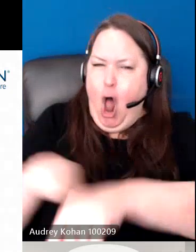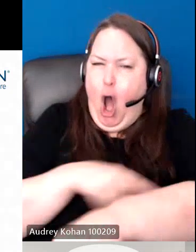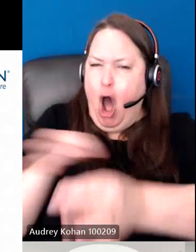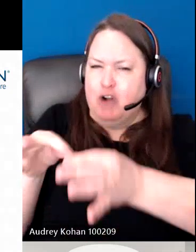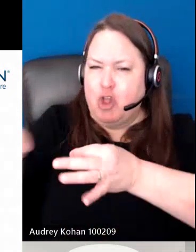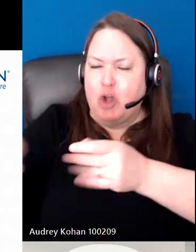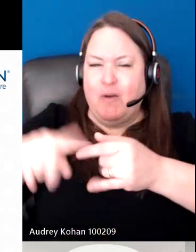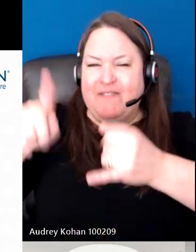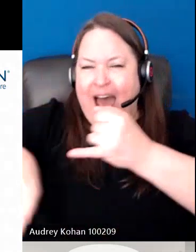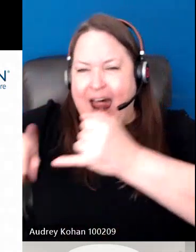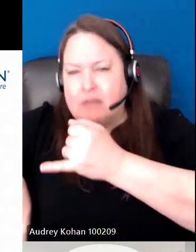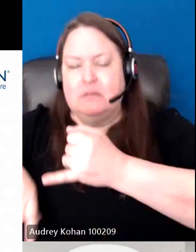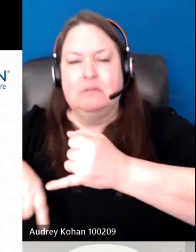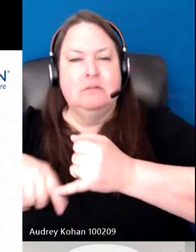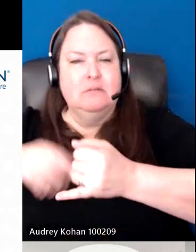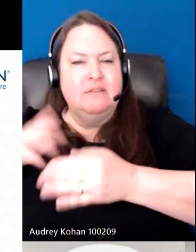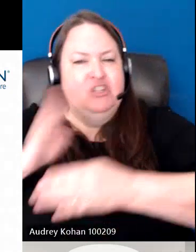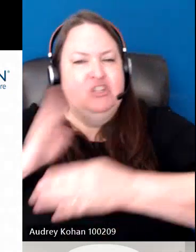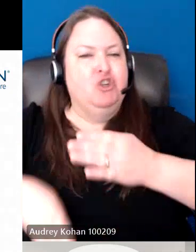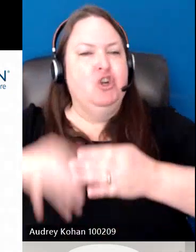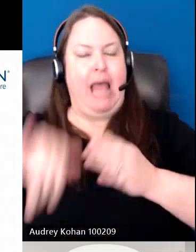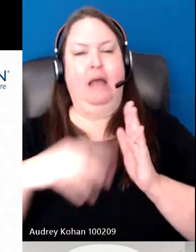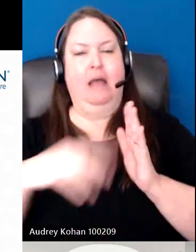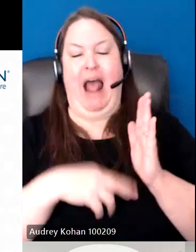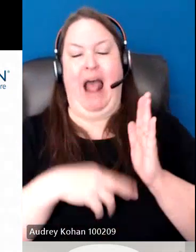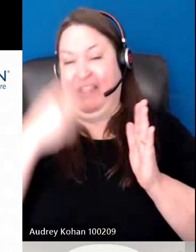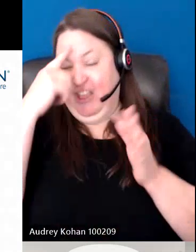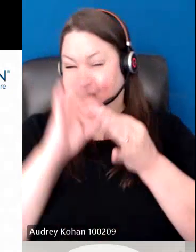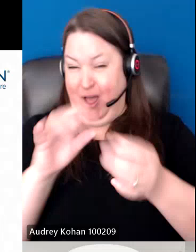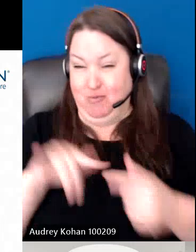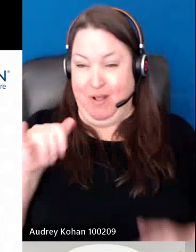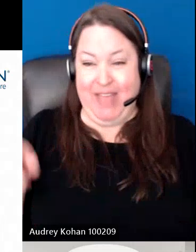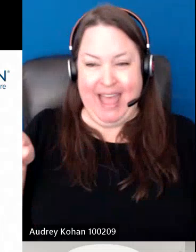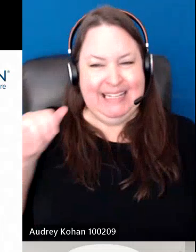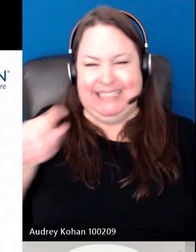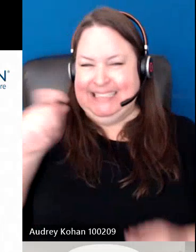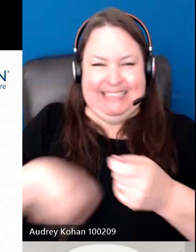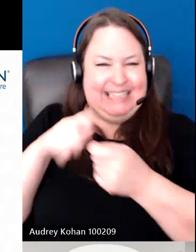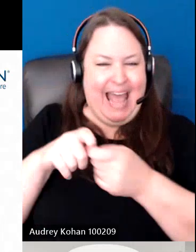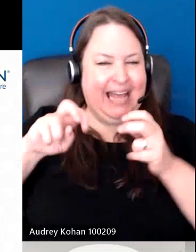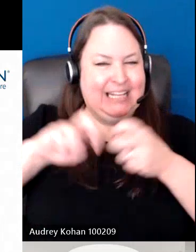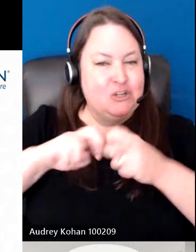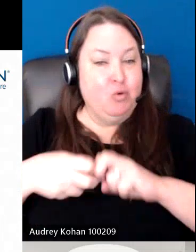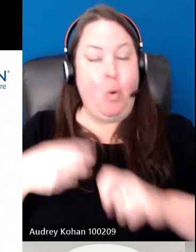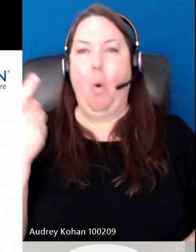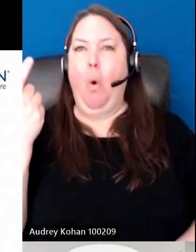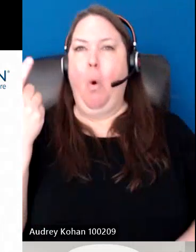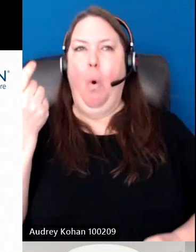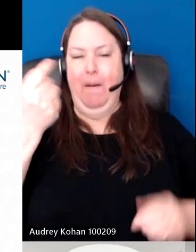this regulation I think a lot of it had to do with this this exact issue is what policy was